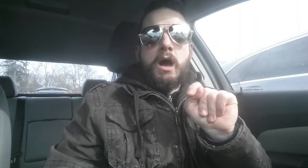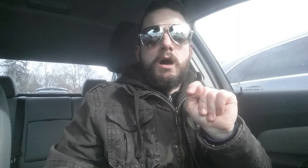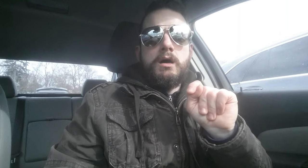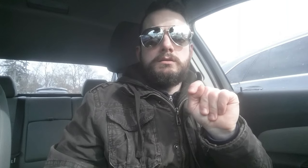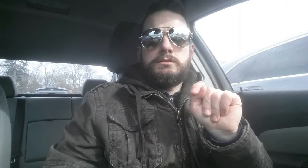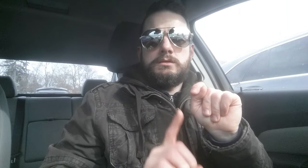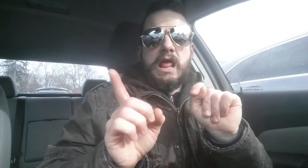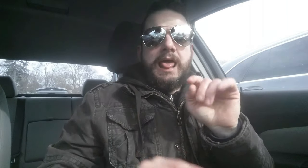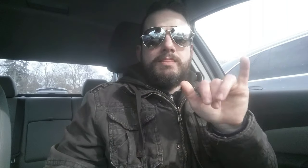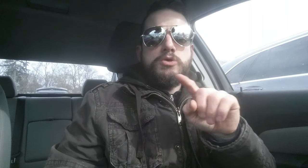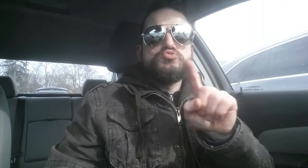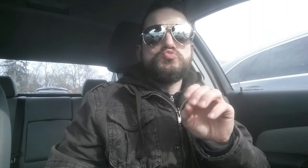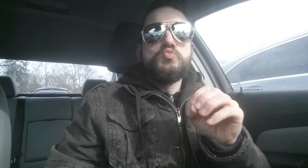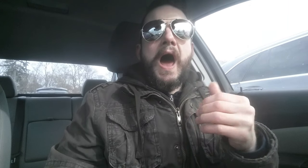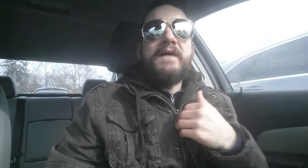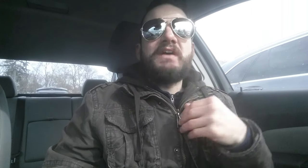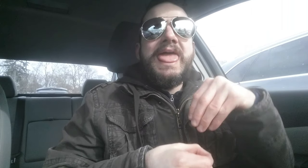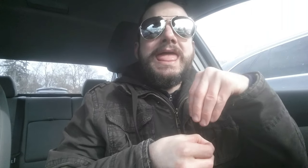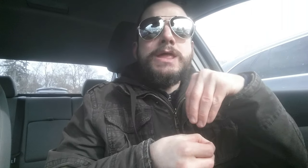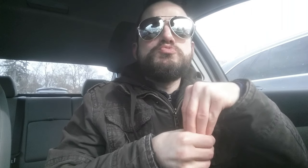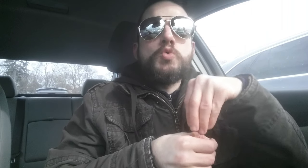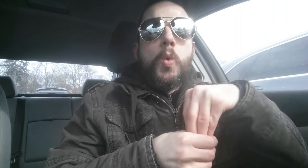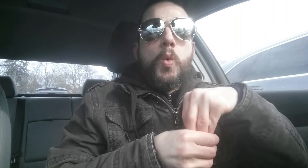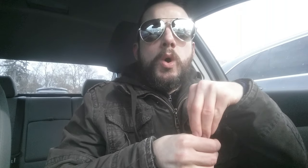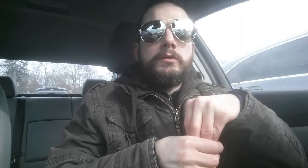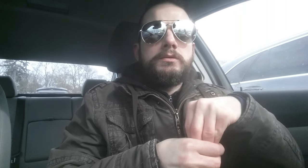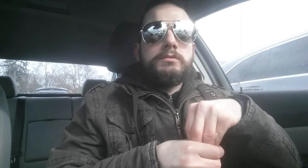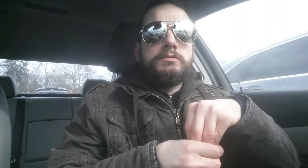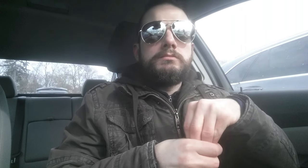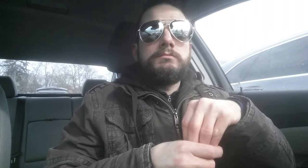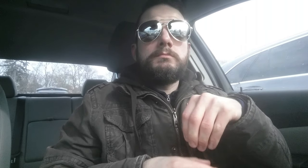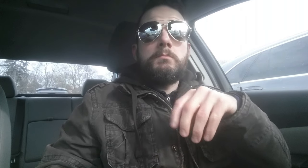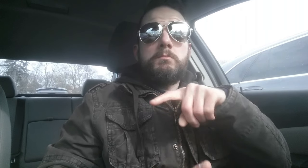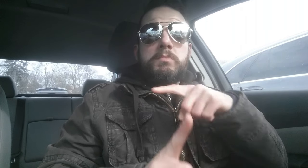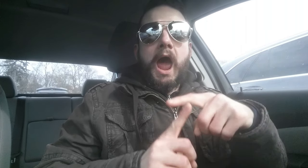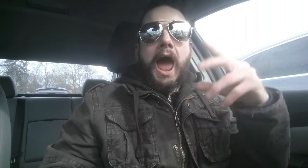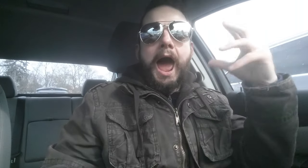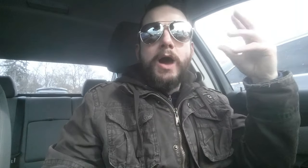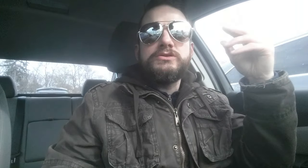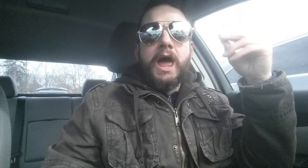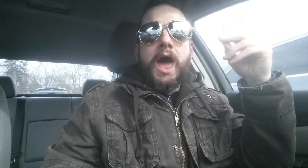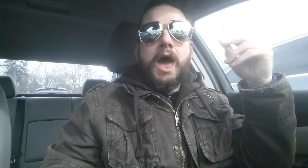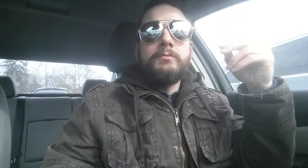the zoo has both indoor and outdoor places for certain animals.